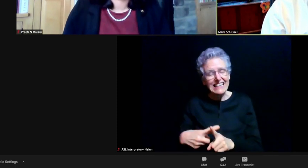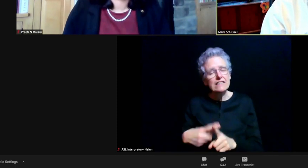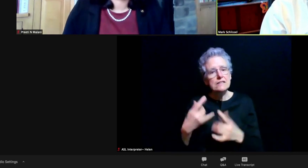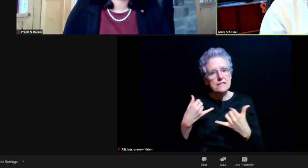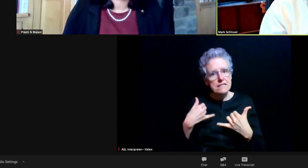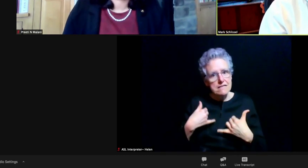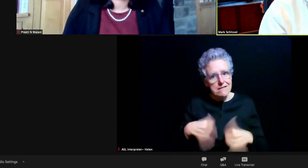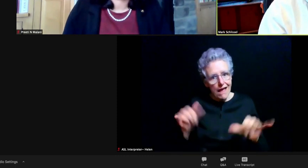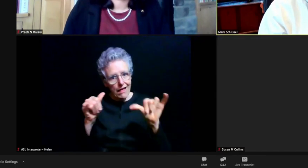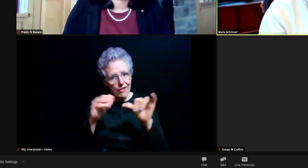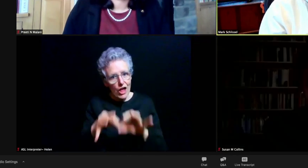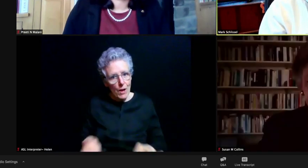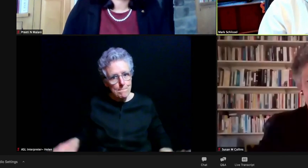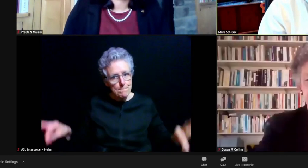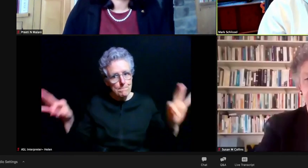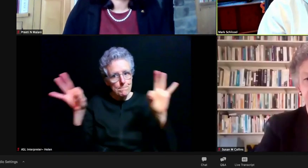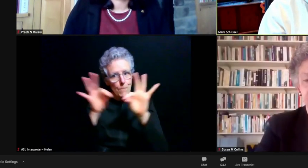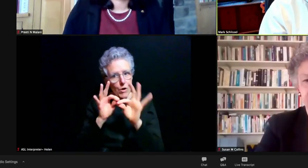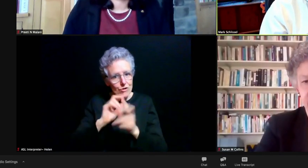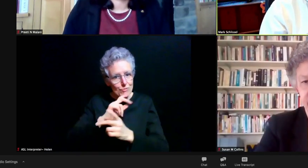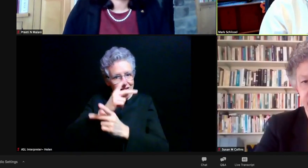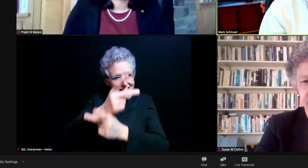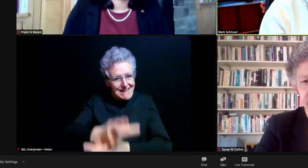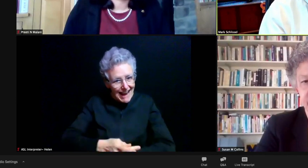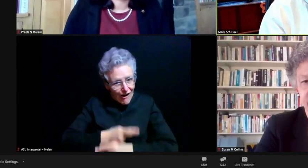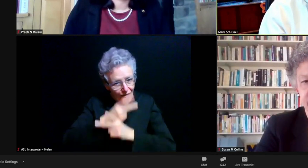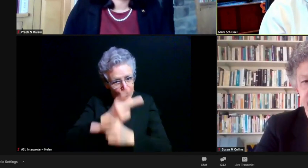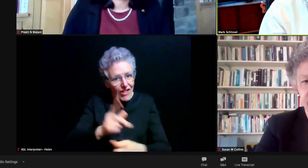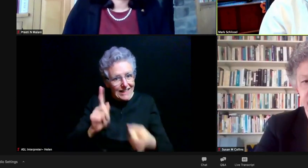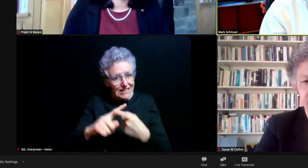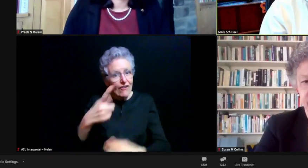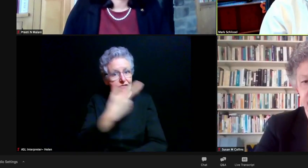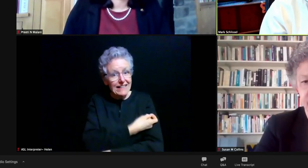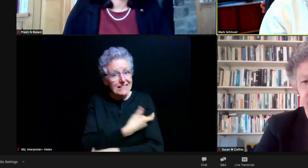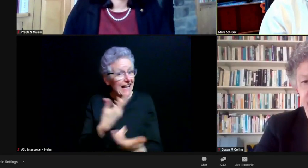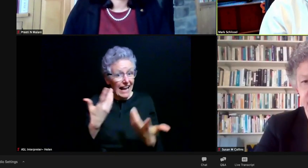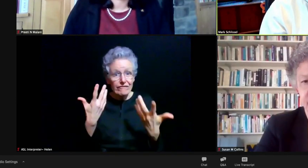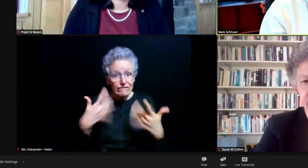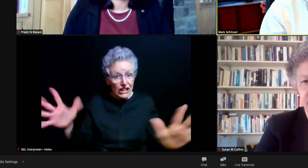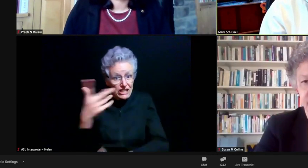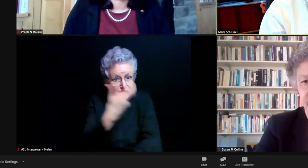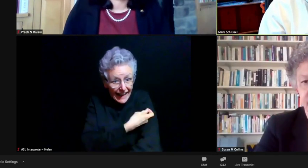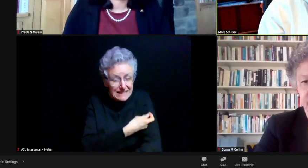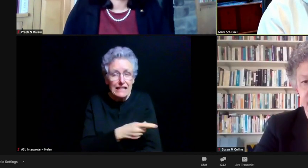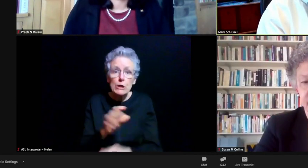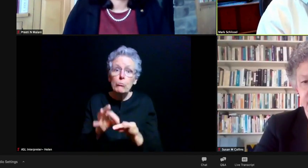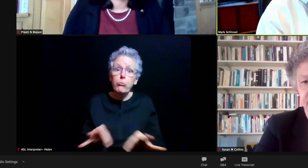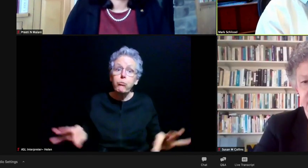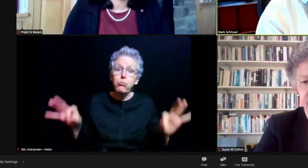until you're vaccinated and even after you're vaccinated, until we understand whether vaccinated people